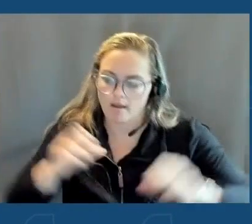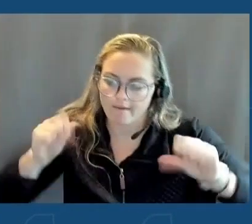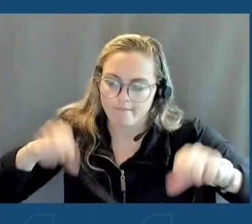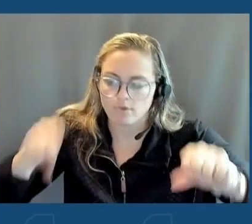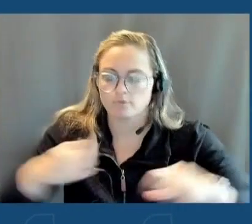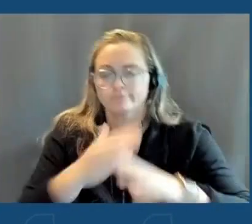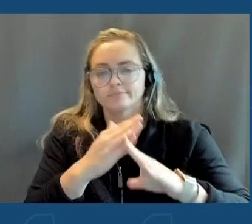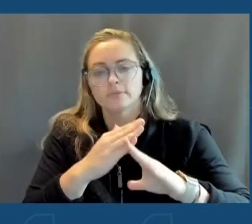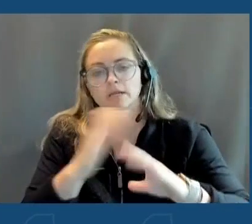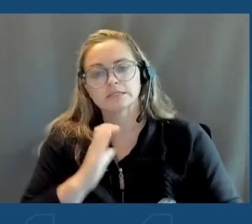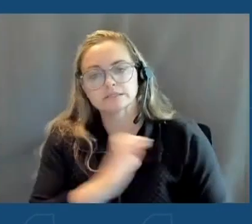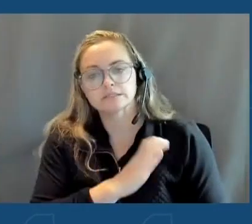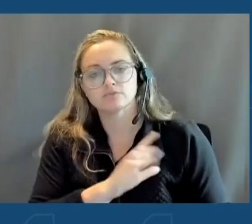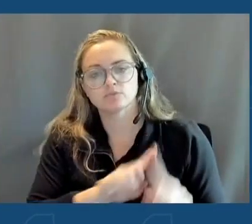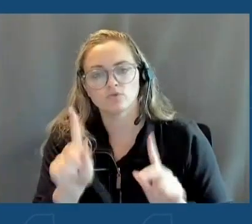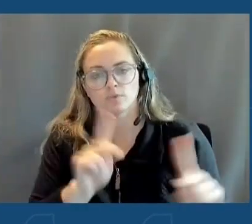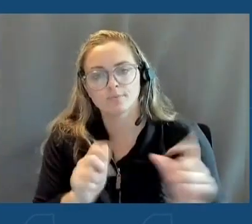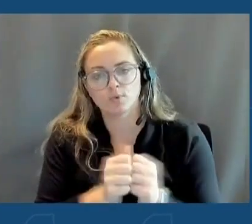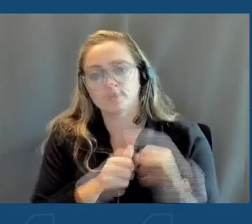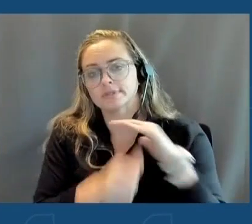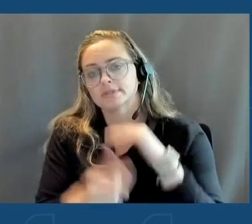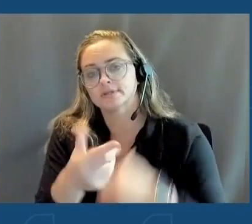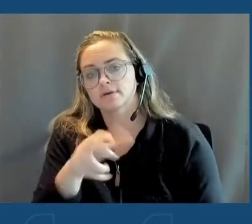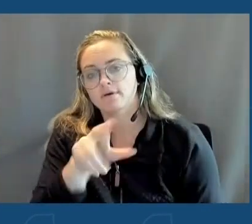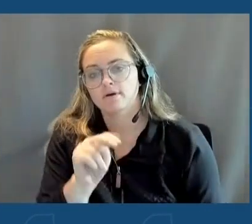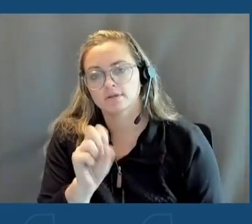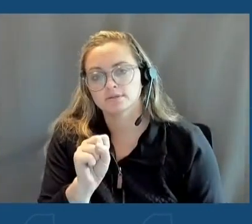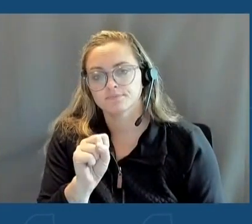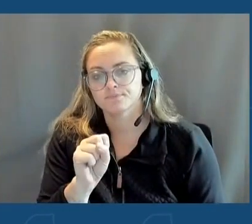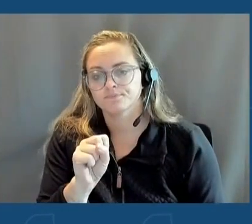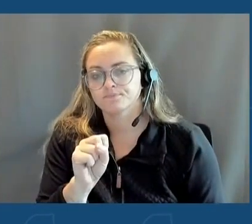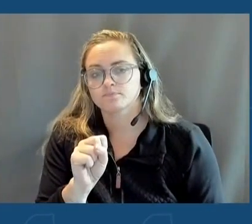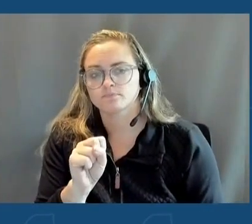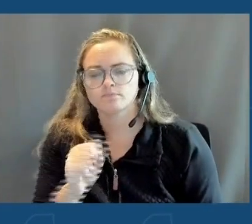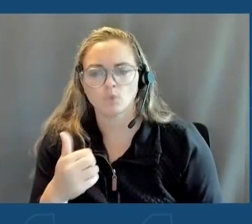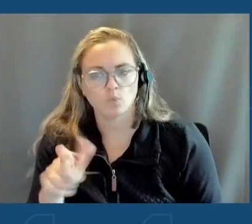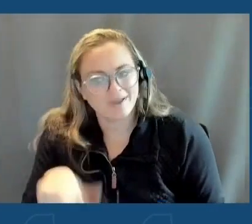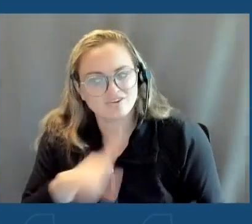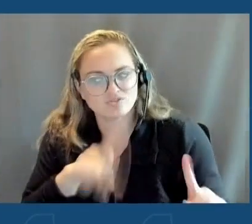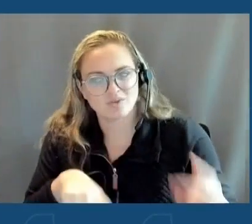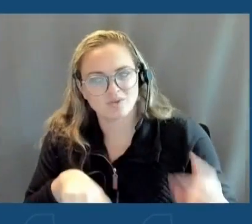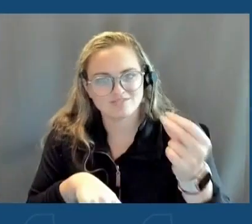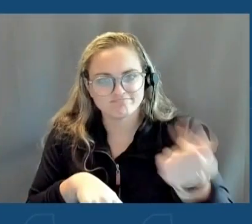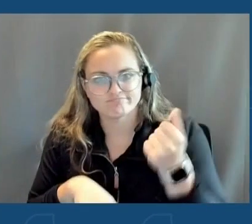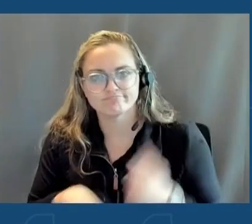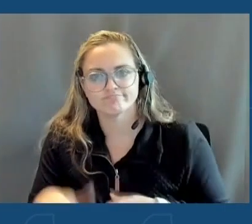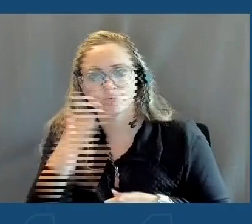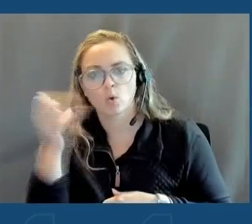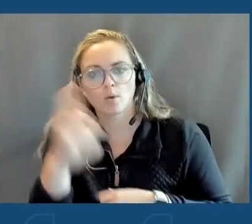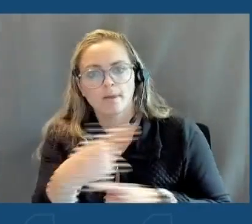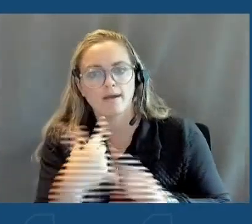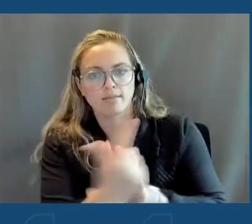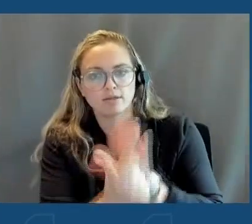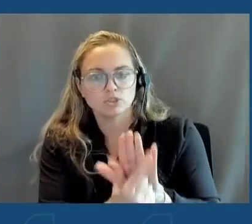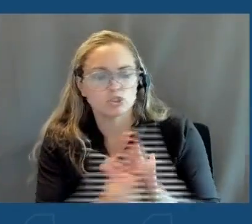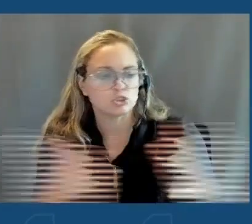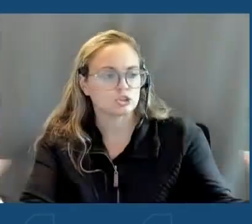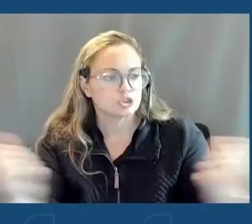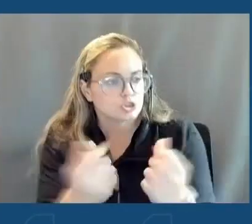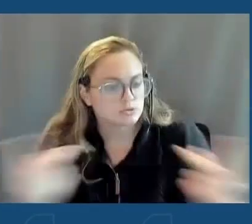CONCEALED CARRY IMPROVEMENT PASS AFTER THE SUPREME COURT STRUCK DOWN MY ABILITIES THE GOVERNOR OF THE STATE OF NEW